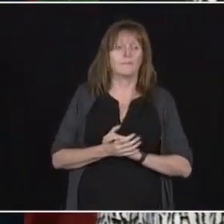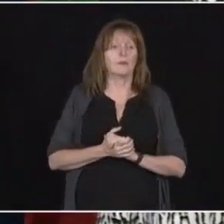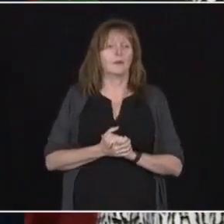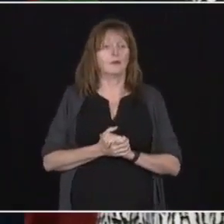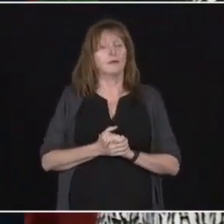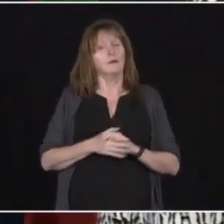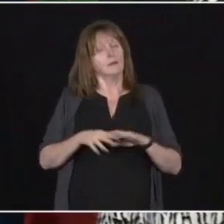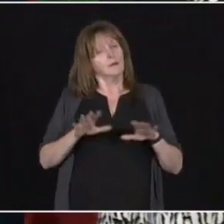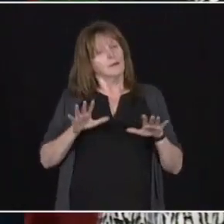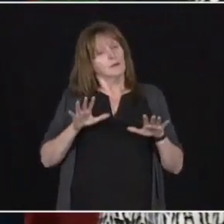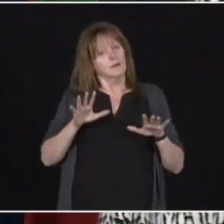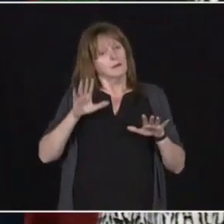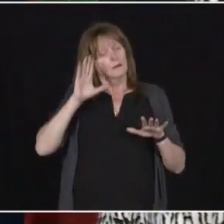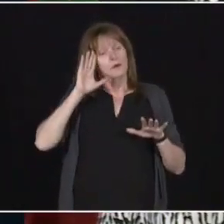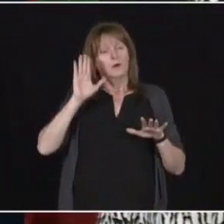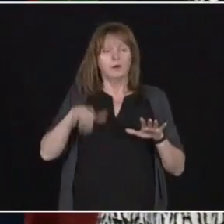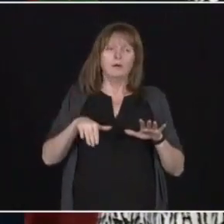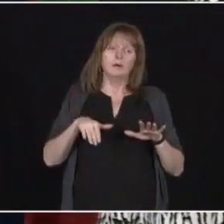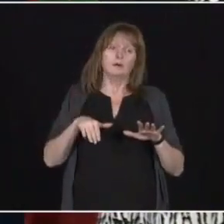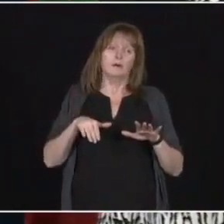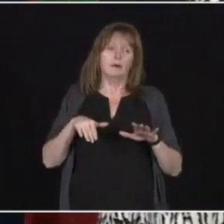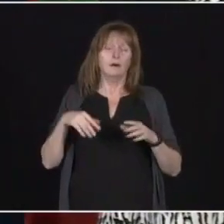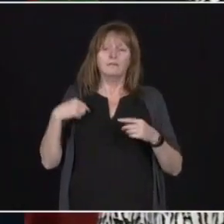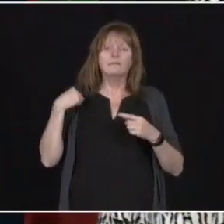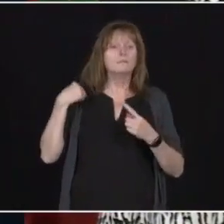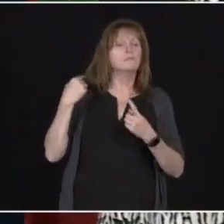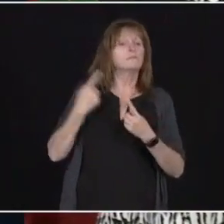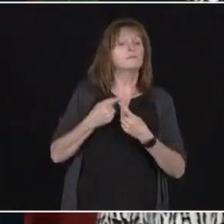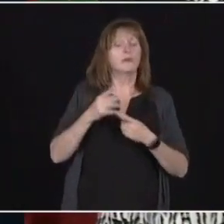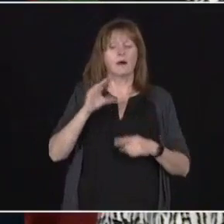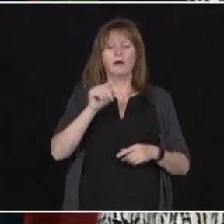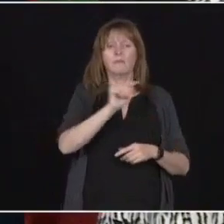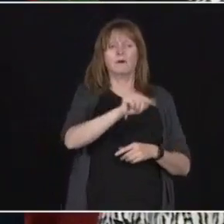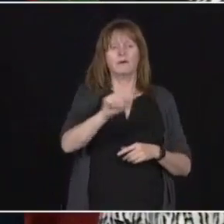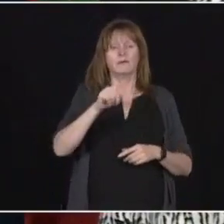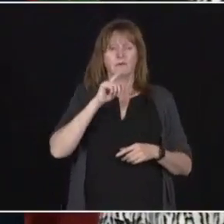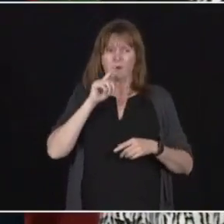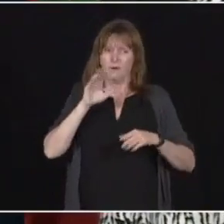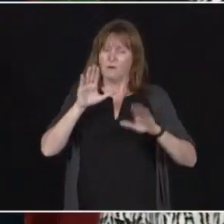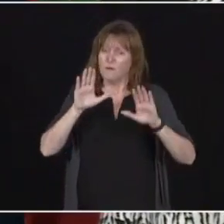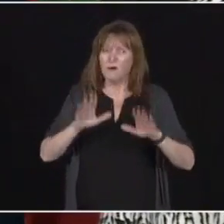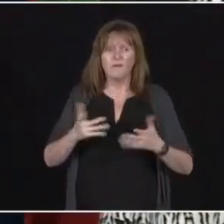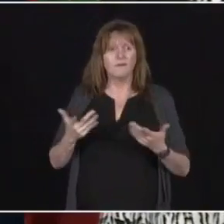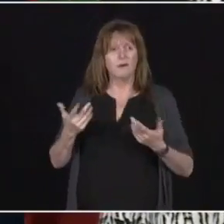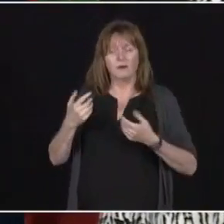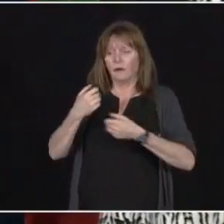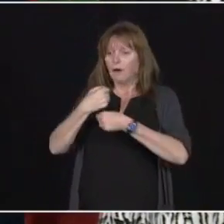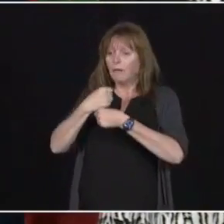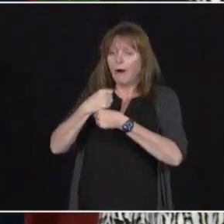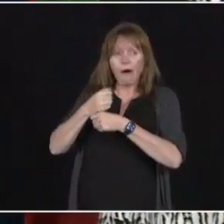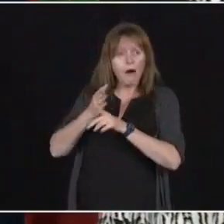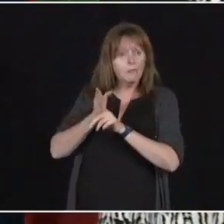Thank you, very much premier. You know, it has been wonderful to watch these companies, whether it is the auto sector or our